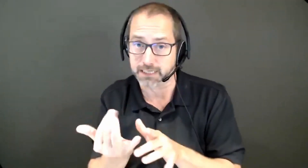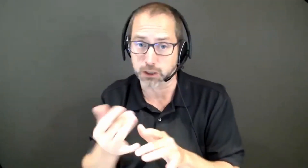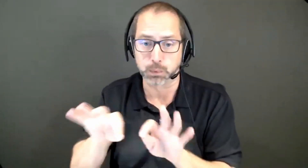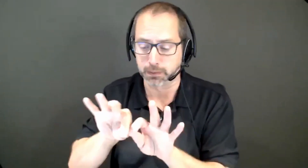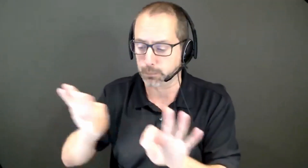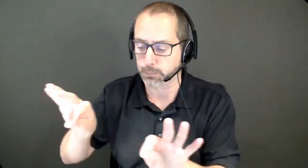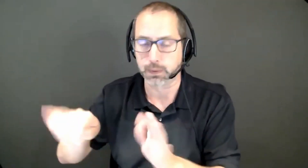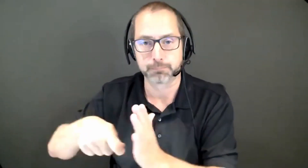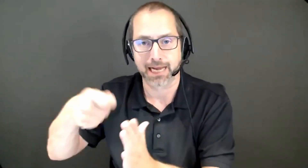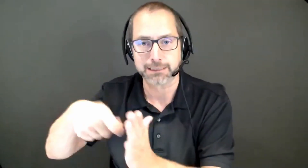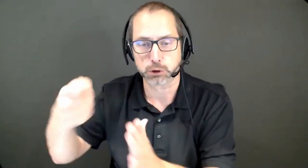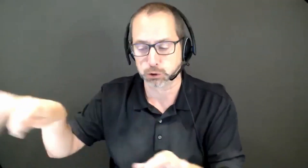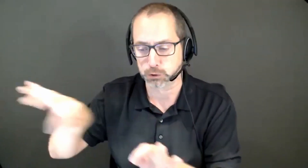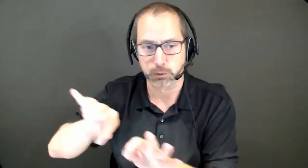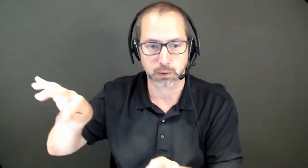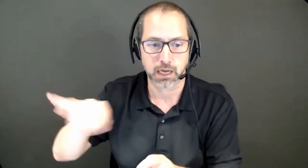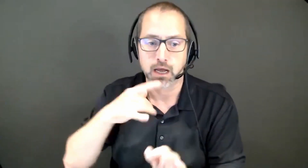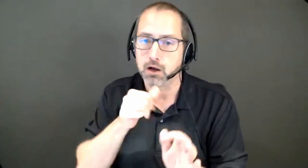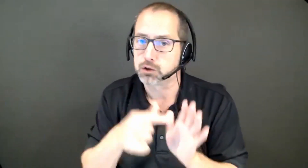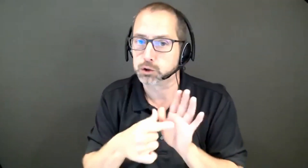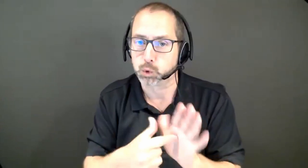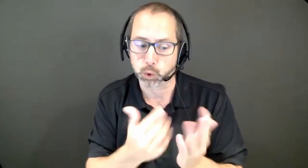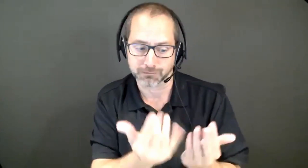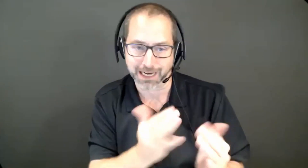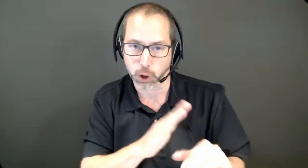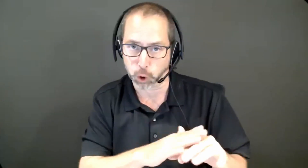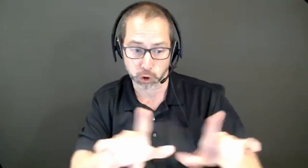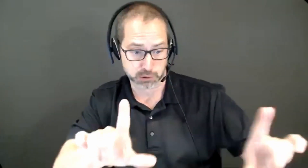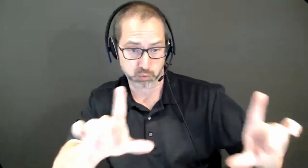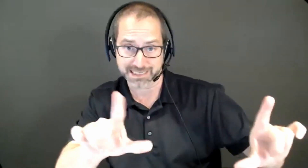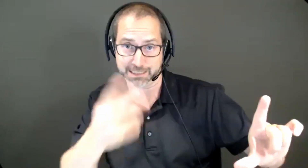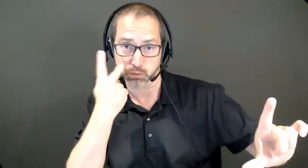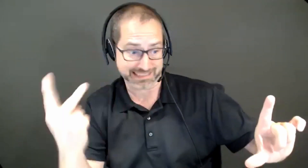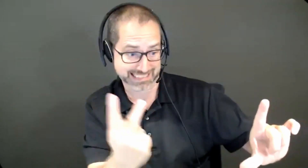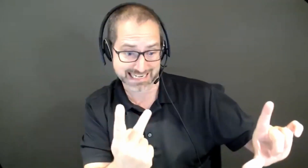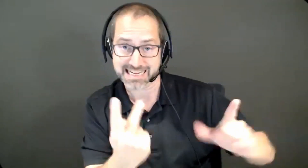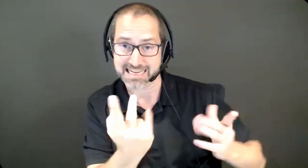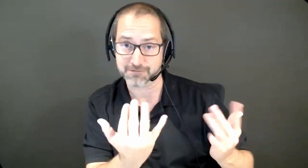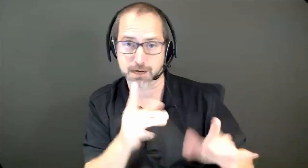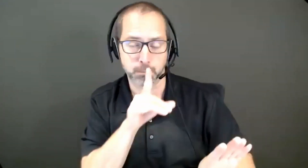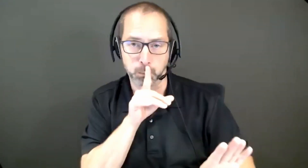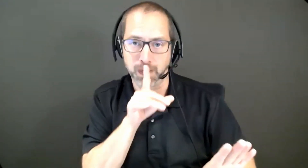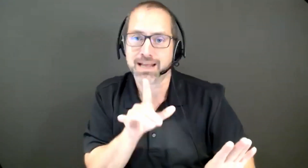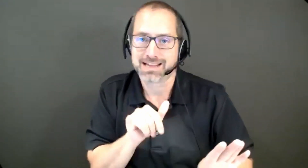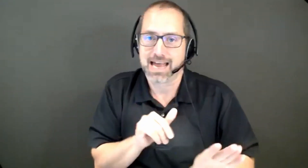the fire on the screen because that is the sacred part of the ceremony, the sacred fire. But once